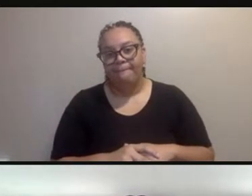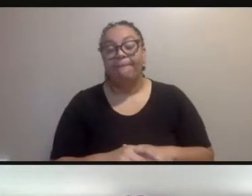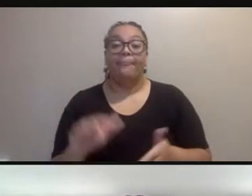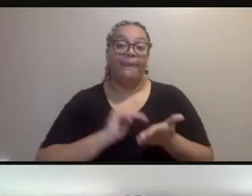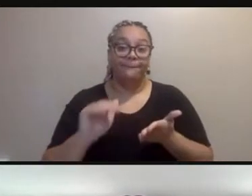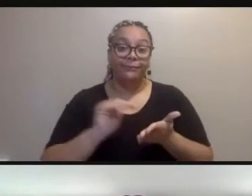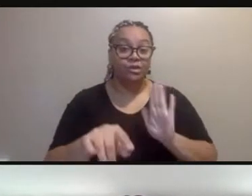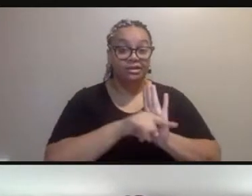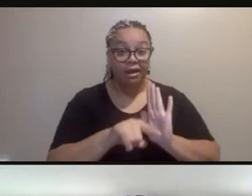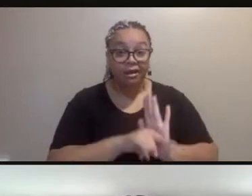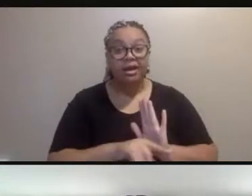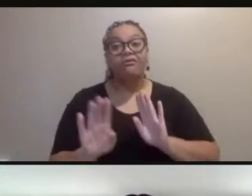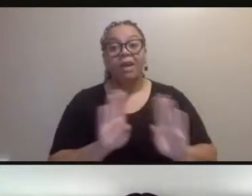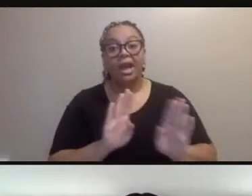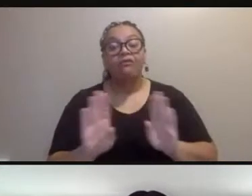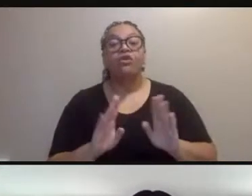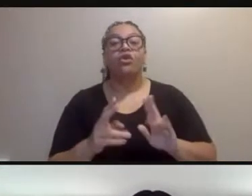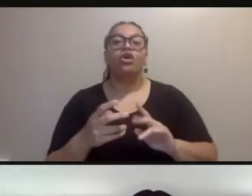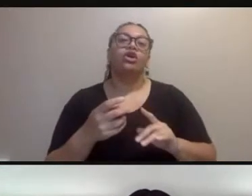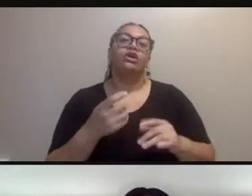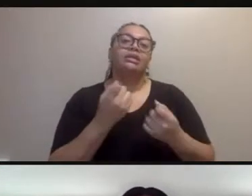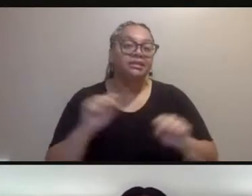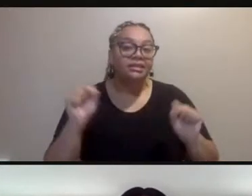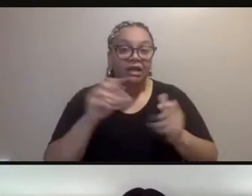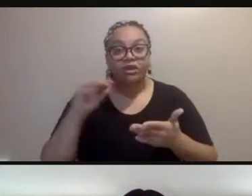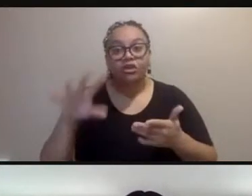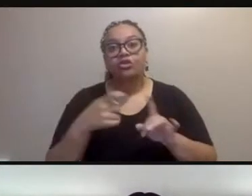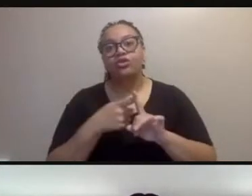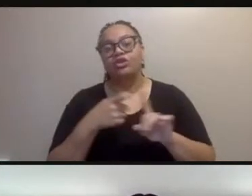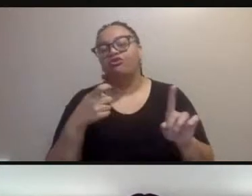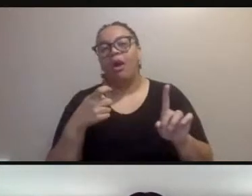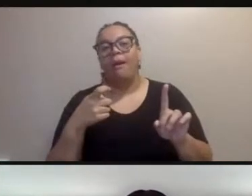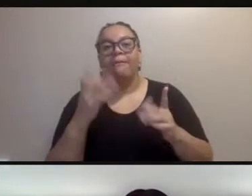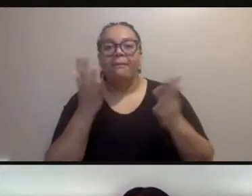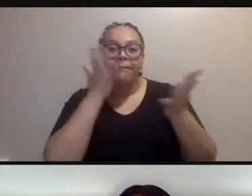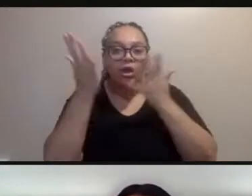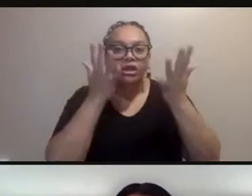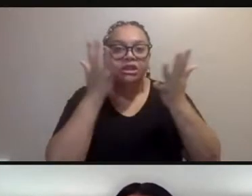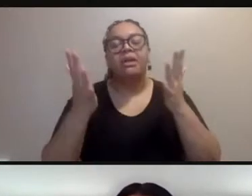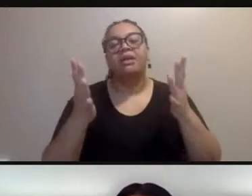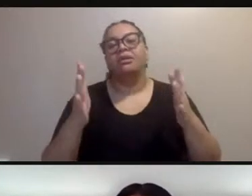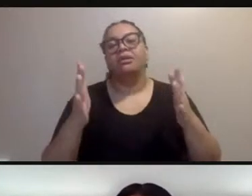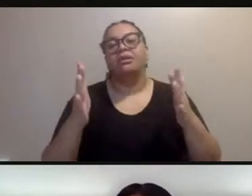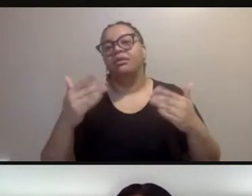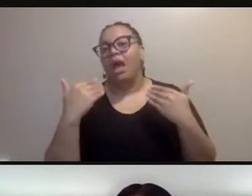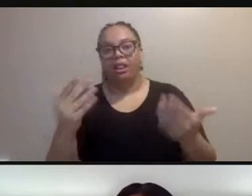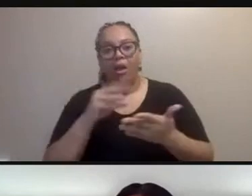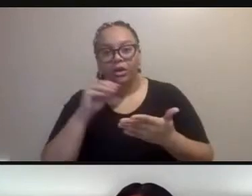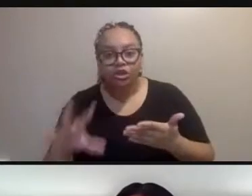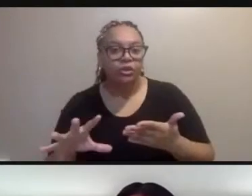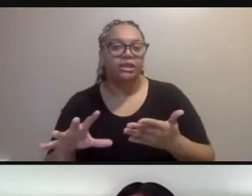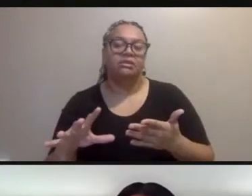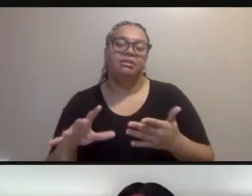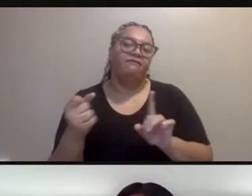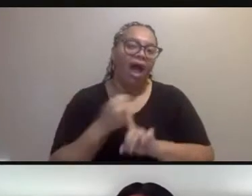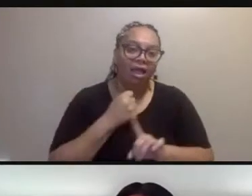BEING RESPONSIBLE FOR THEIR OWN